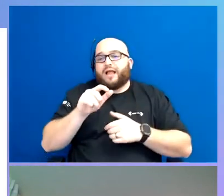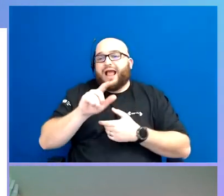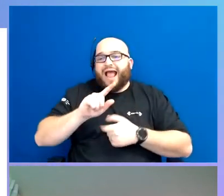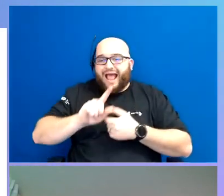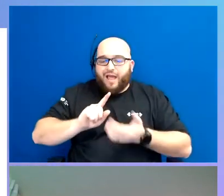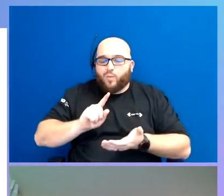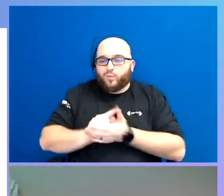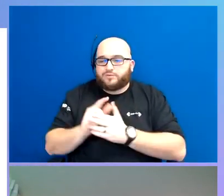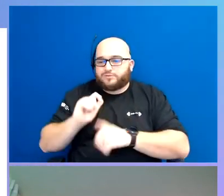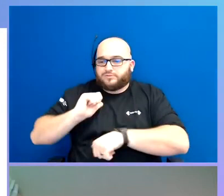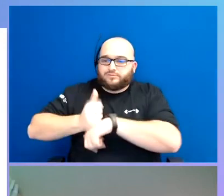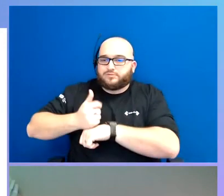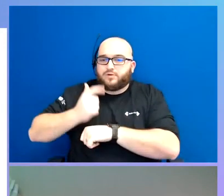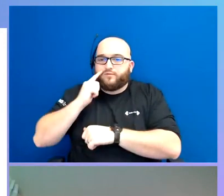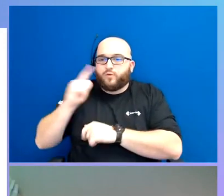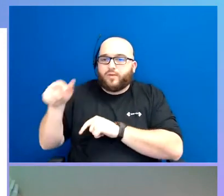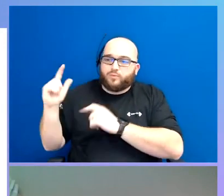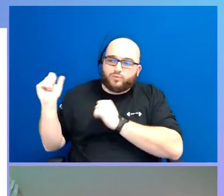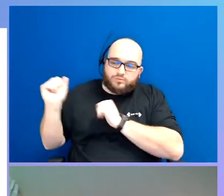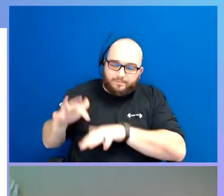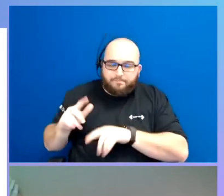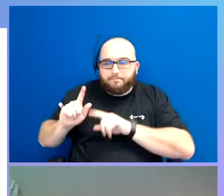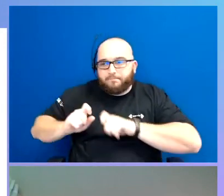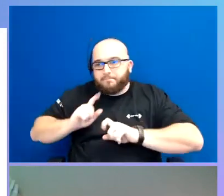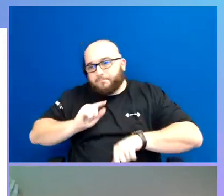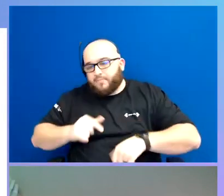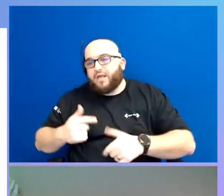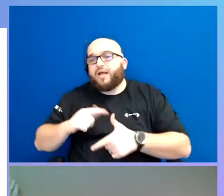help people to come up with